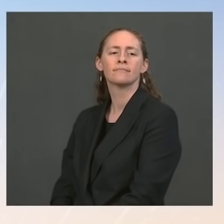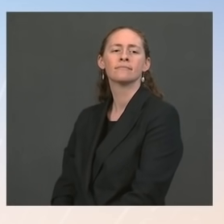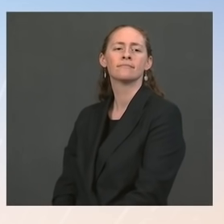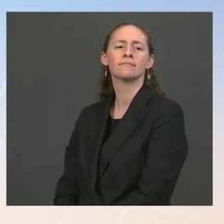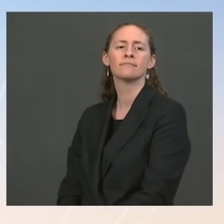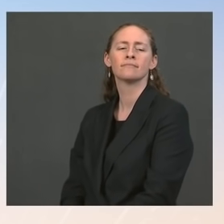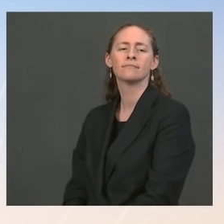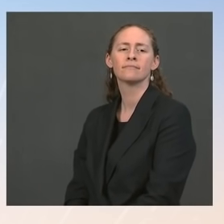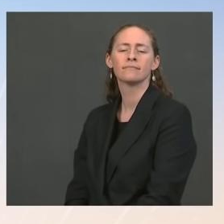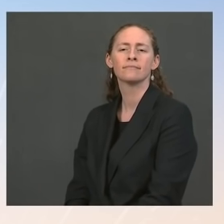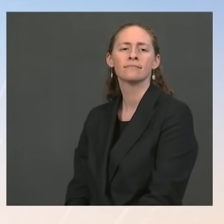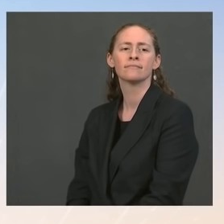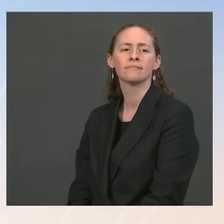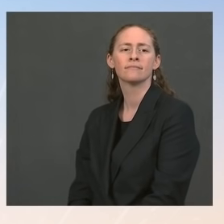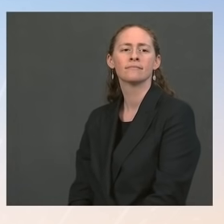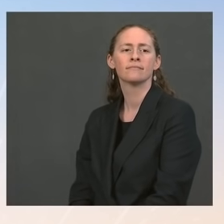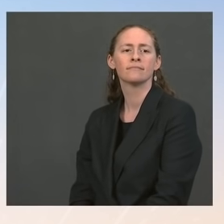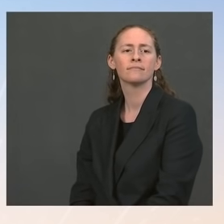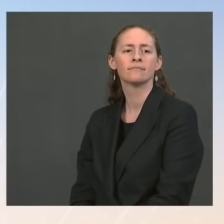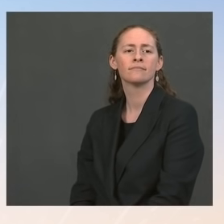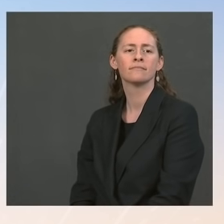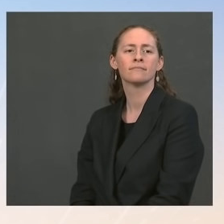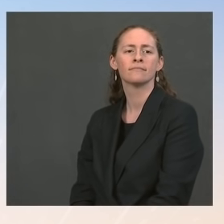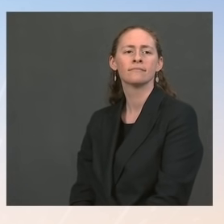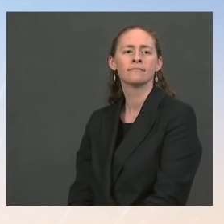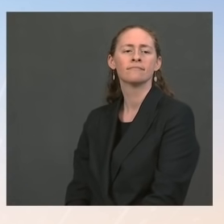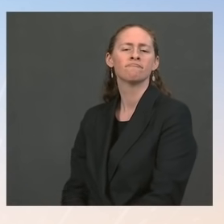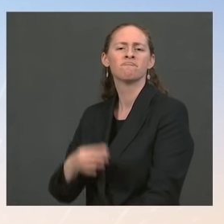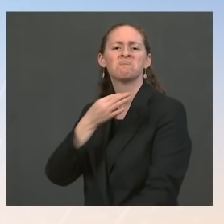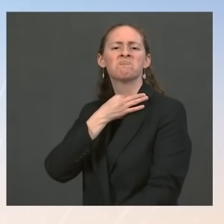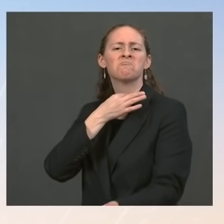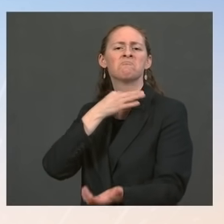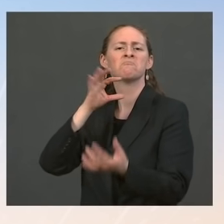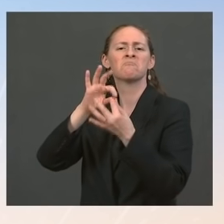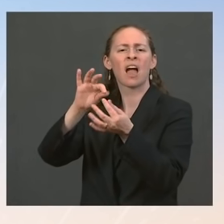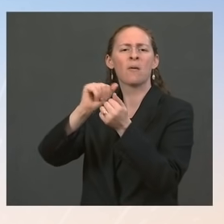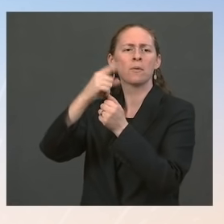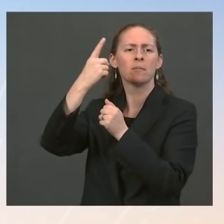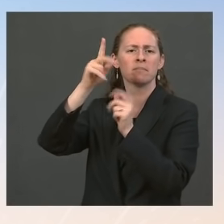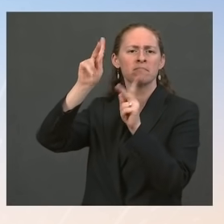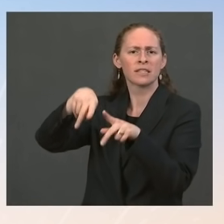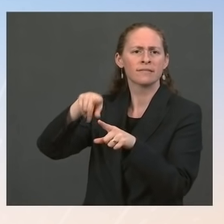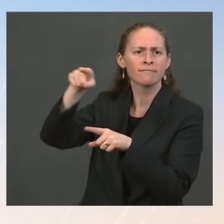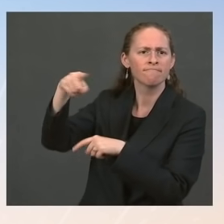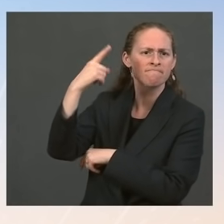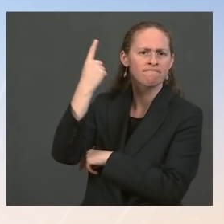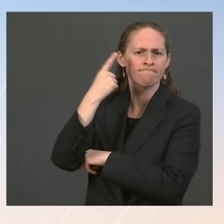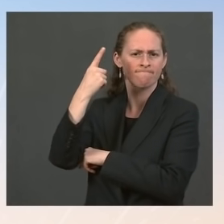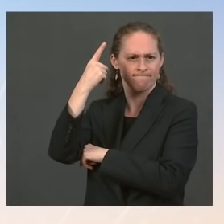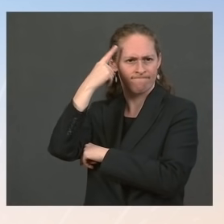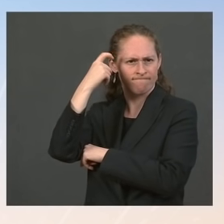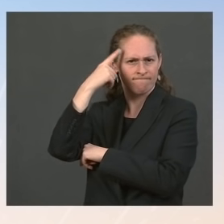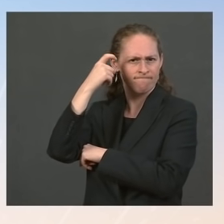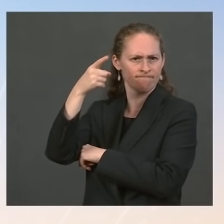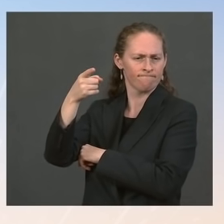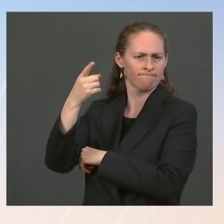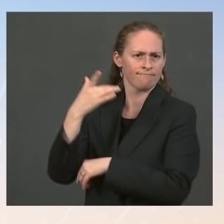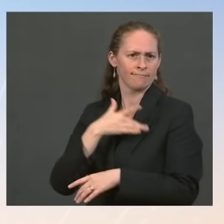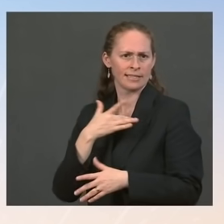Lieutenant Colonel Stuart Scheller, a Marine officer who questioned the withdrawal and questioned, essentially, the Commander-in-Chief, has been put in jail.